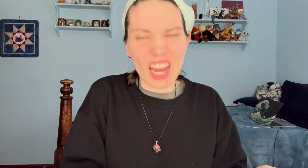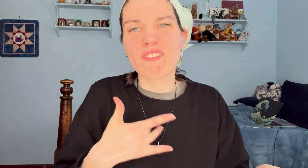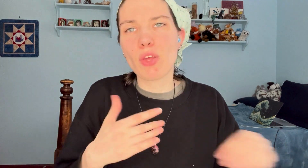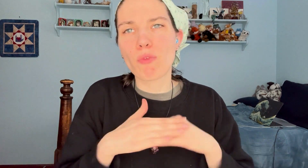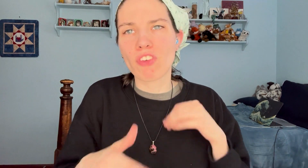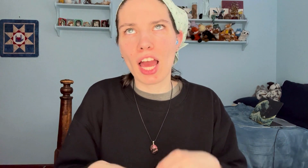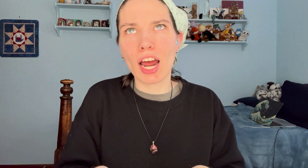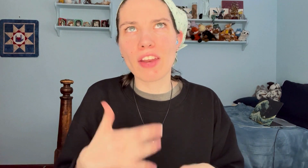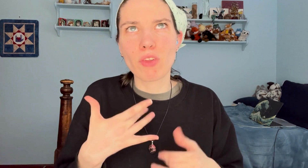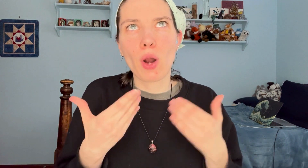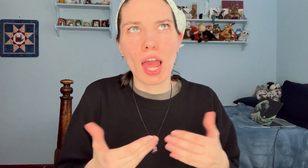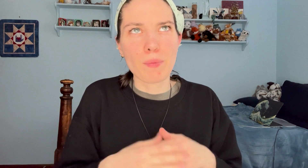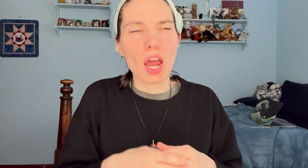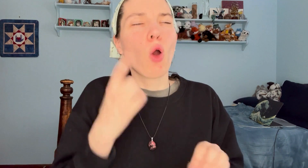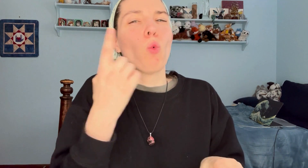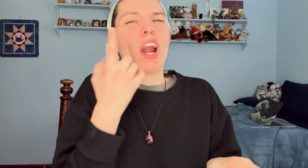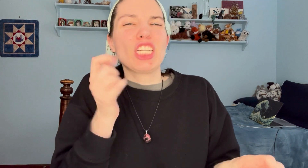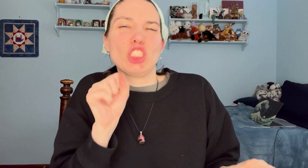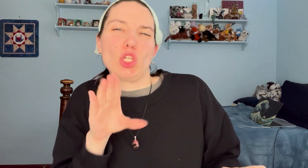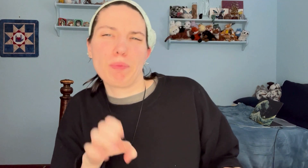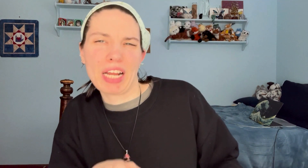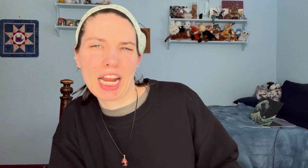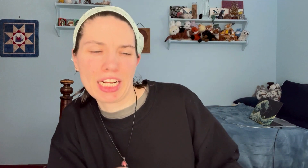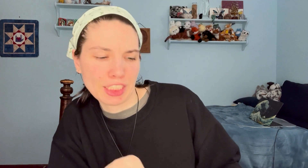It feels flat, it feels heavy, I wonder what it could be??